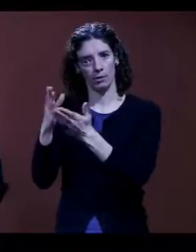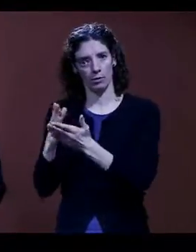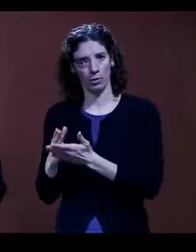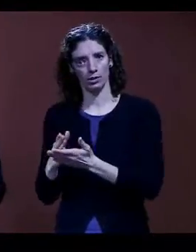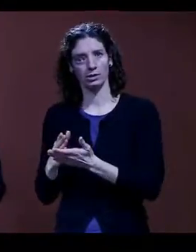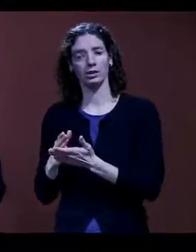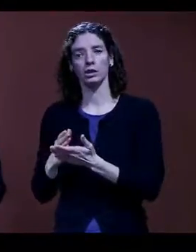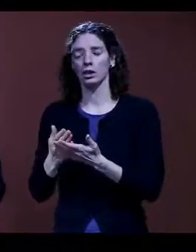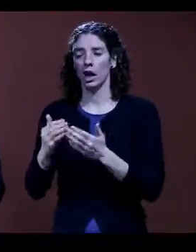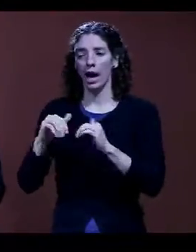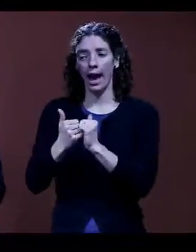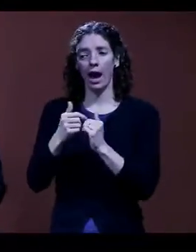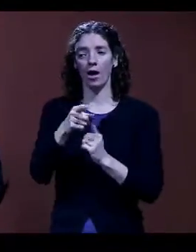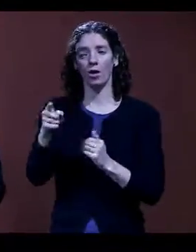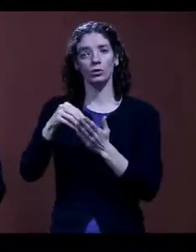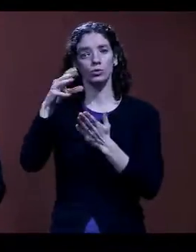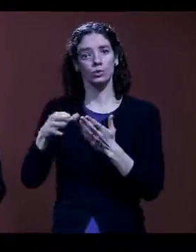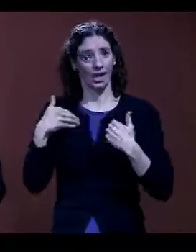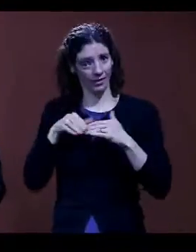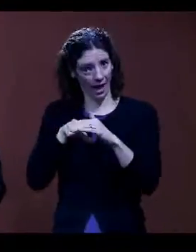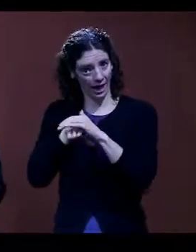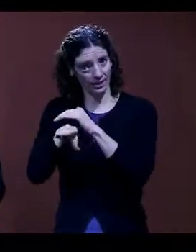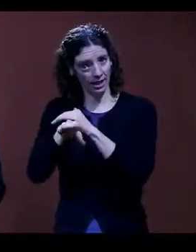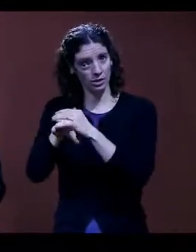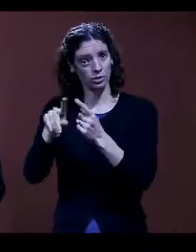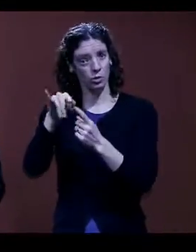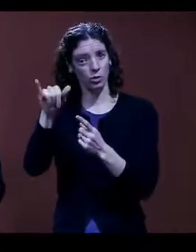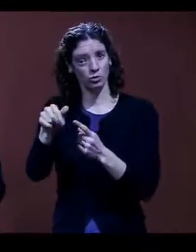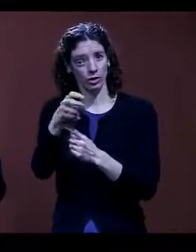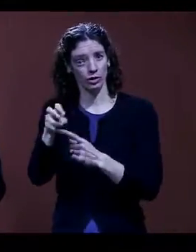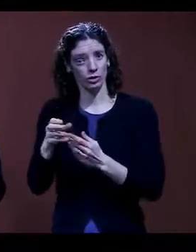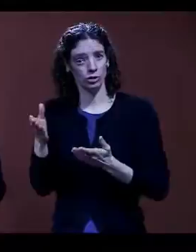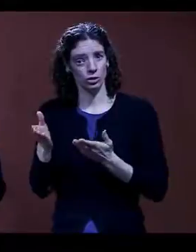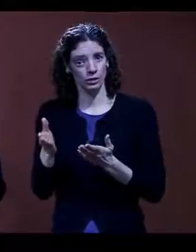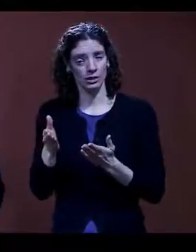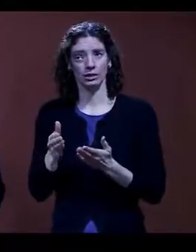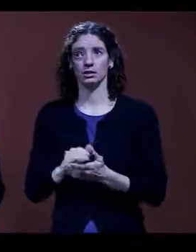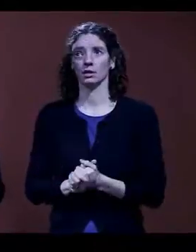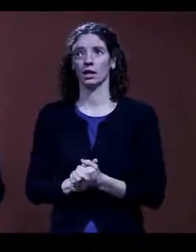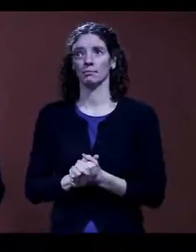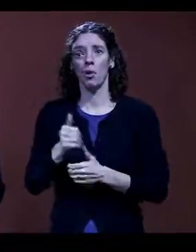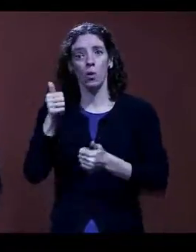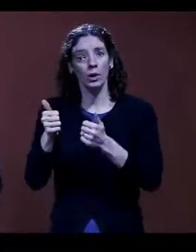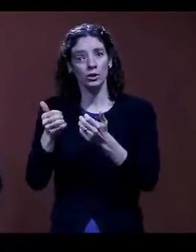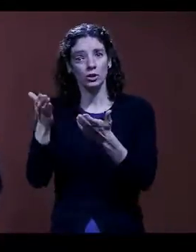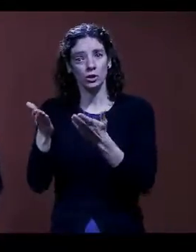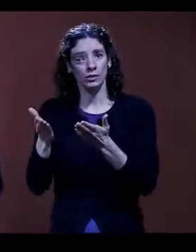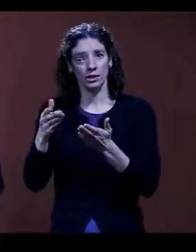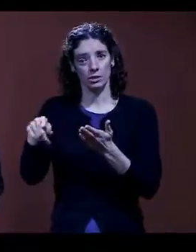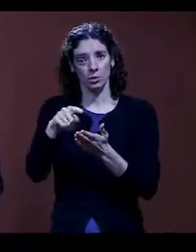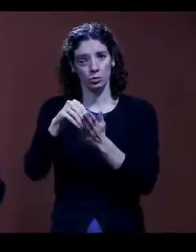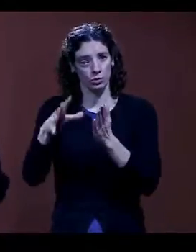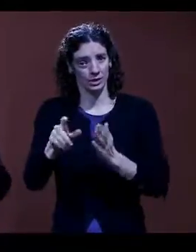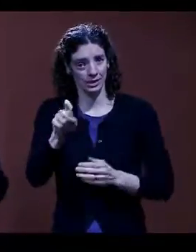how students have access to those transition services, what services the students need, and then begin looking